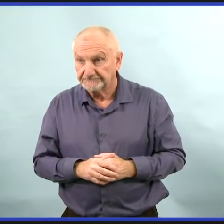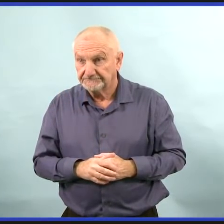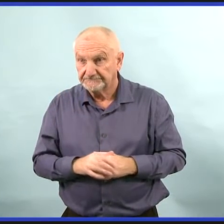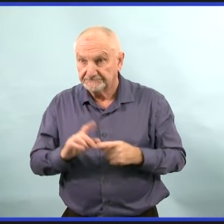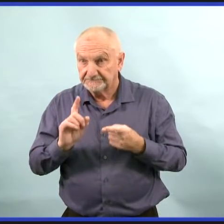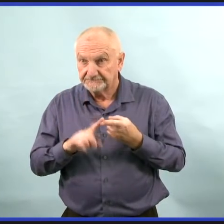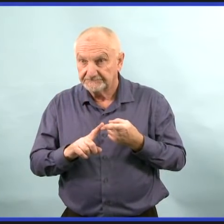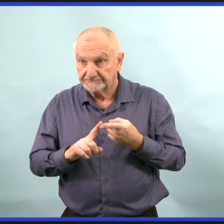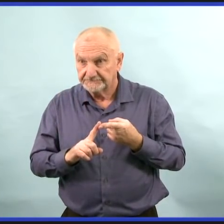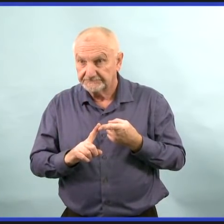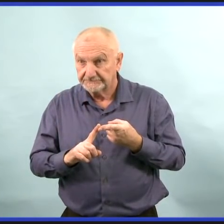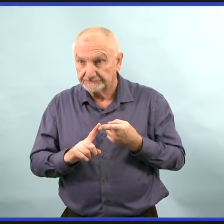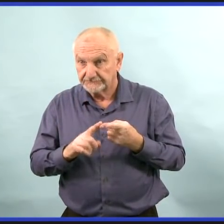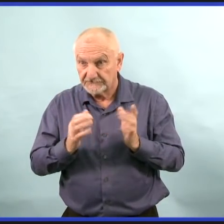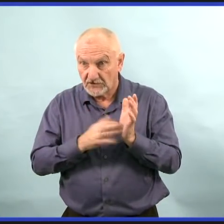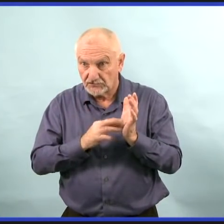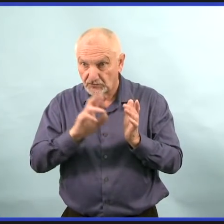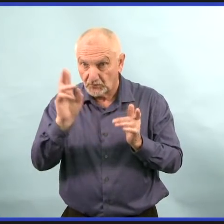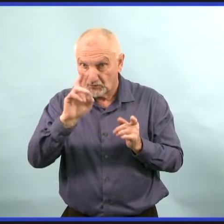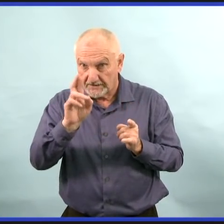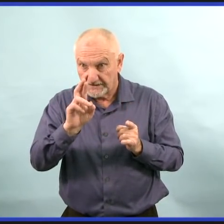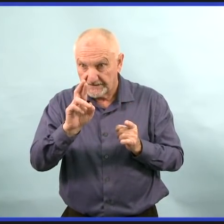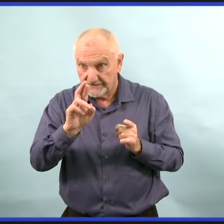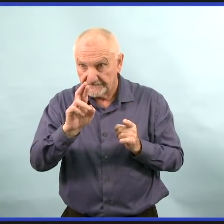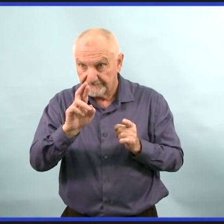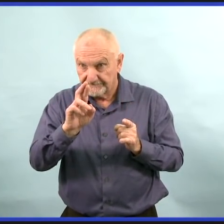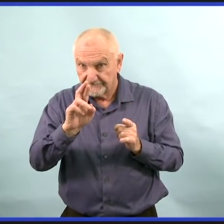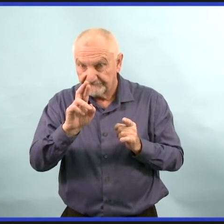people and restrictions in the southern region have been in place now for more than two weeks